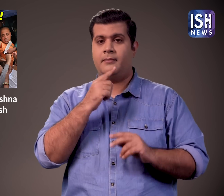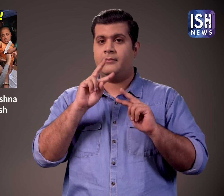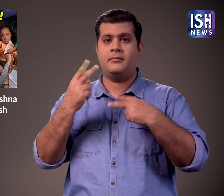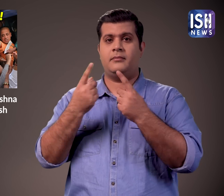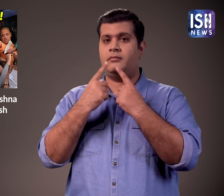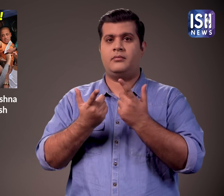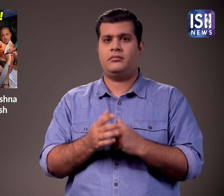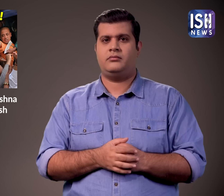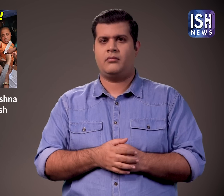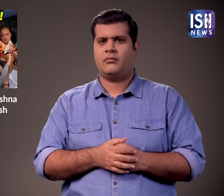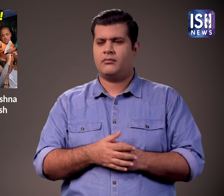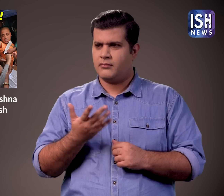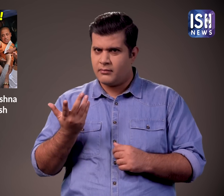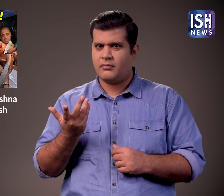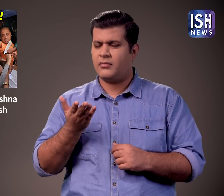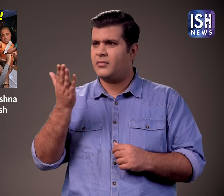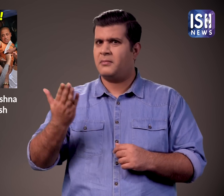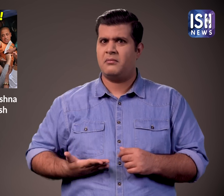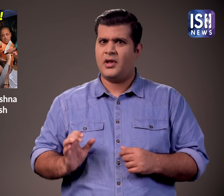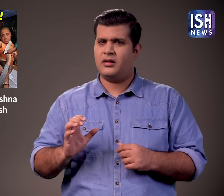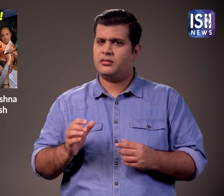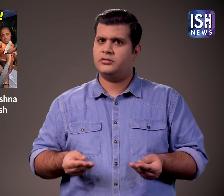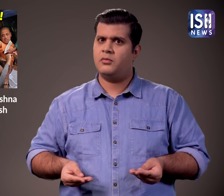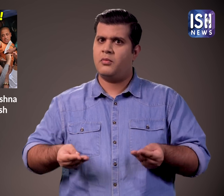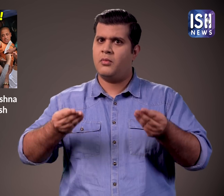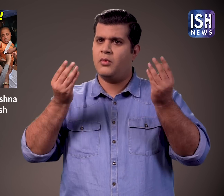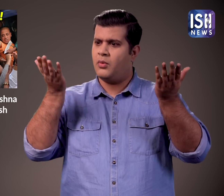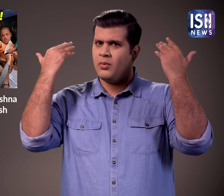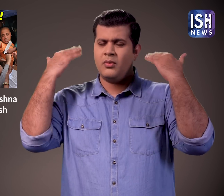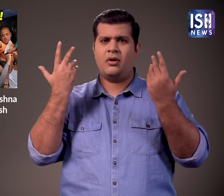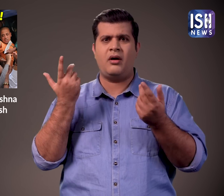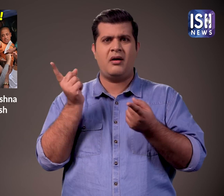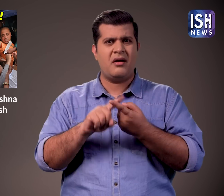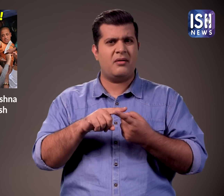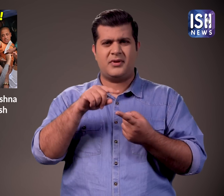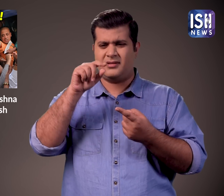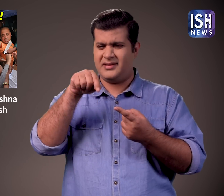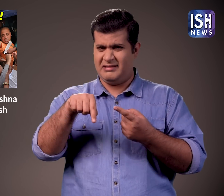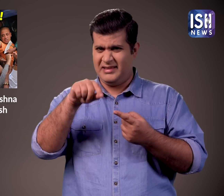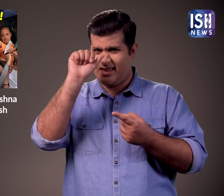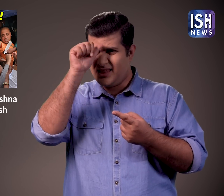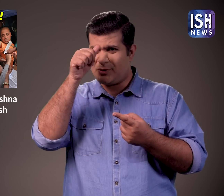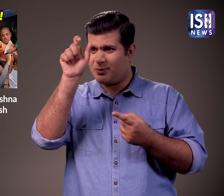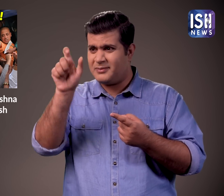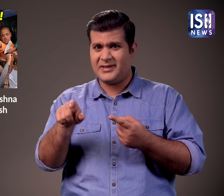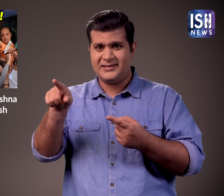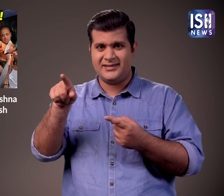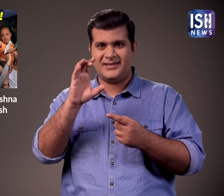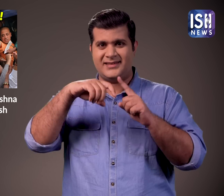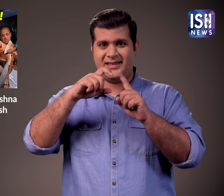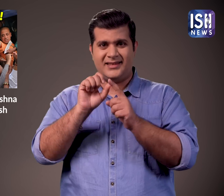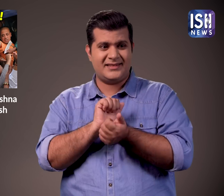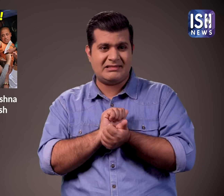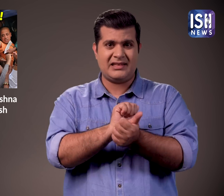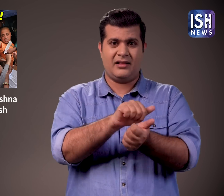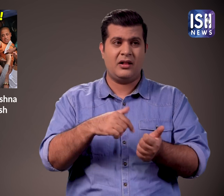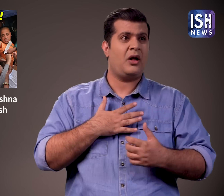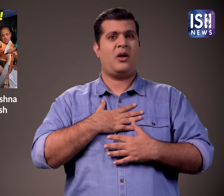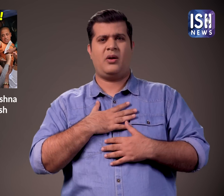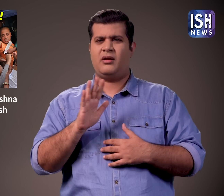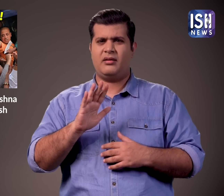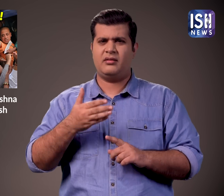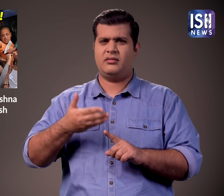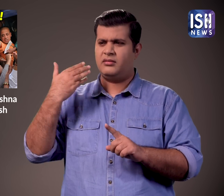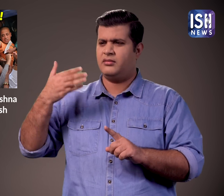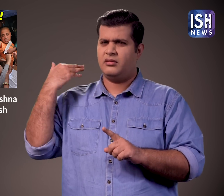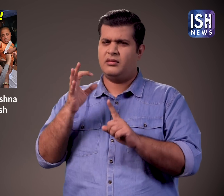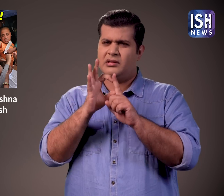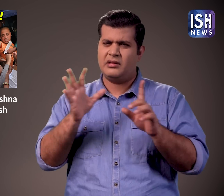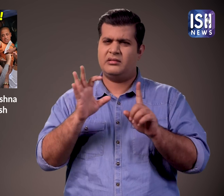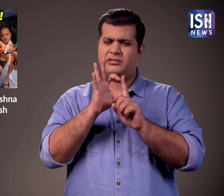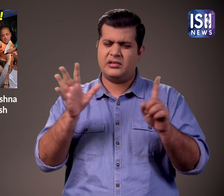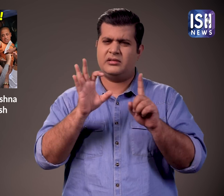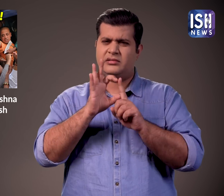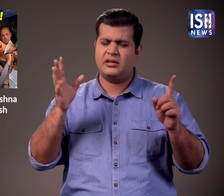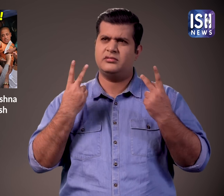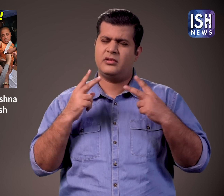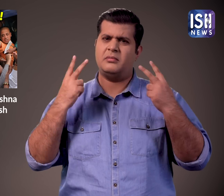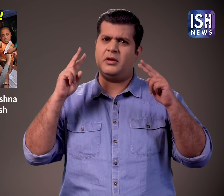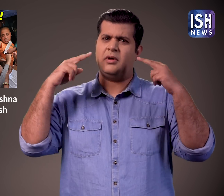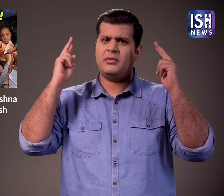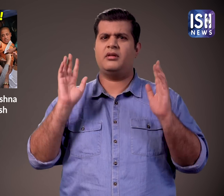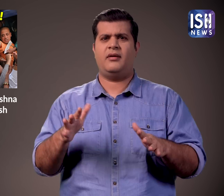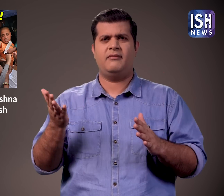The statement stated that Das being arrested is not at all shocking as there have been many dangerous incidents of atrocities on Hindus in the past.